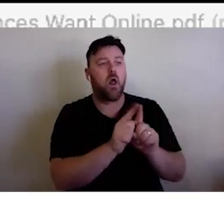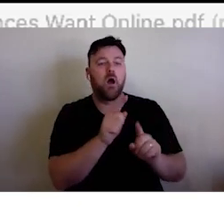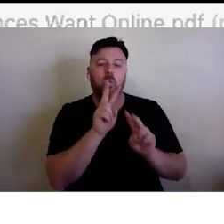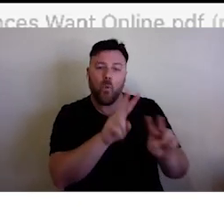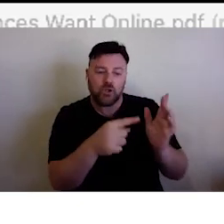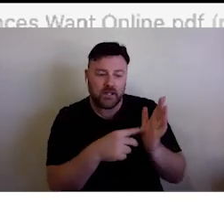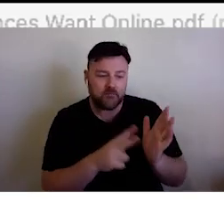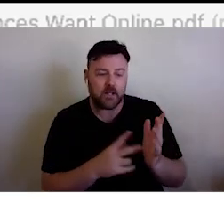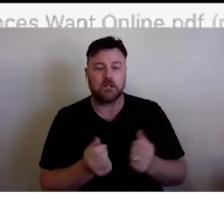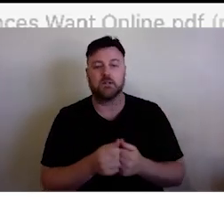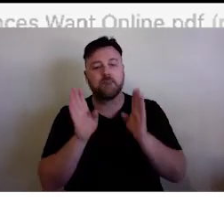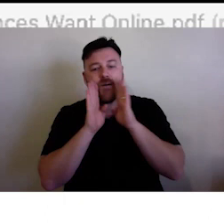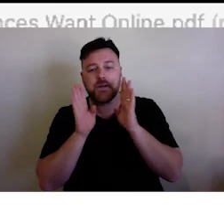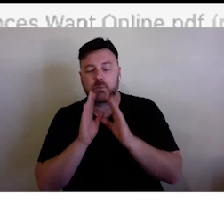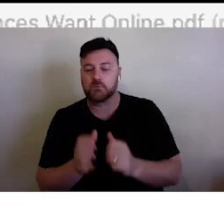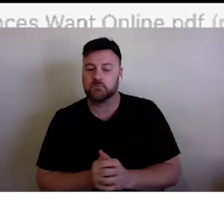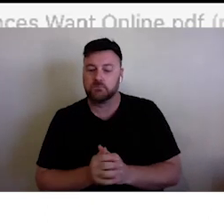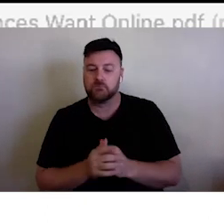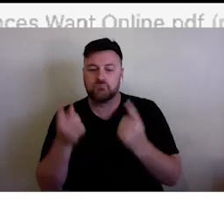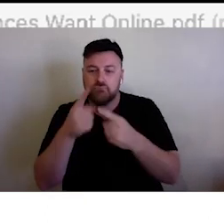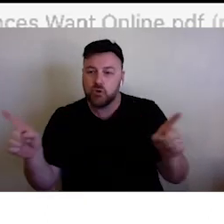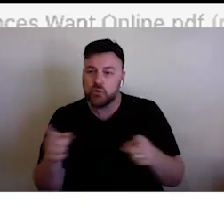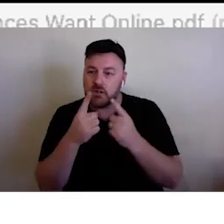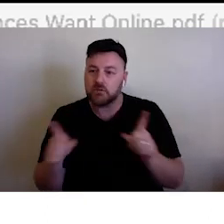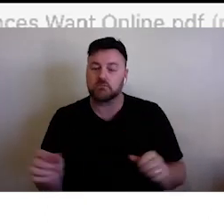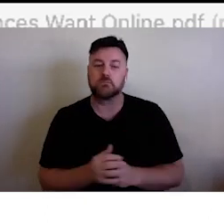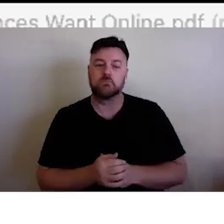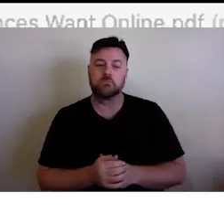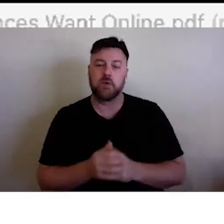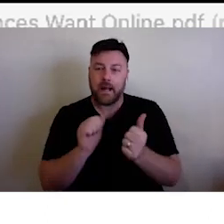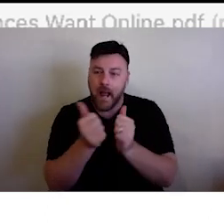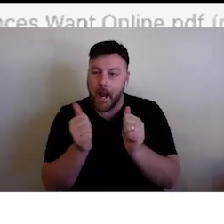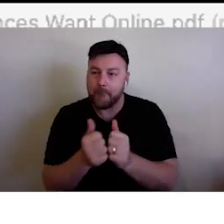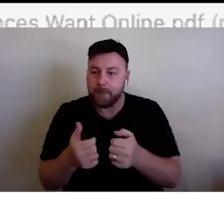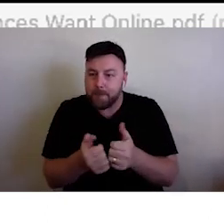consoles. Things we don't even kind of think about anymore are via the